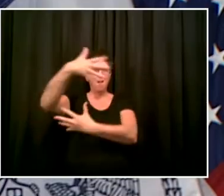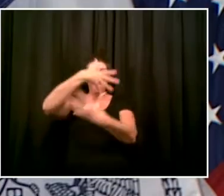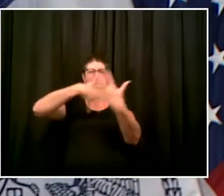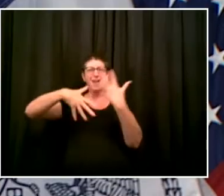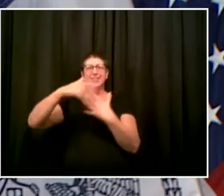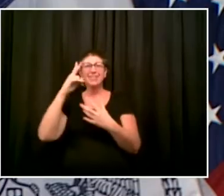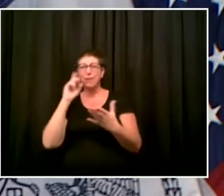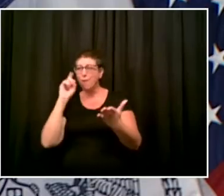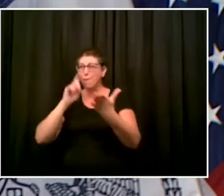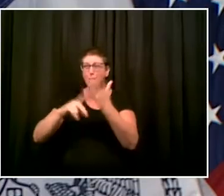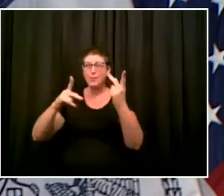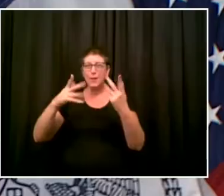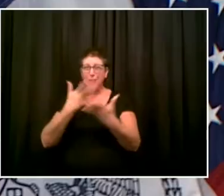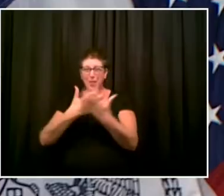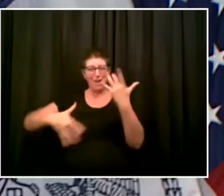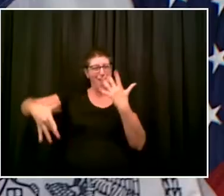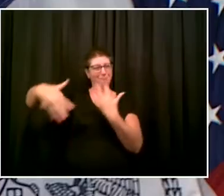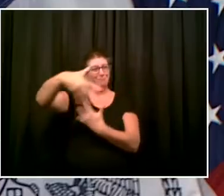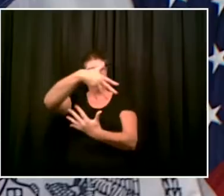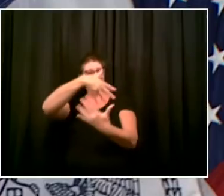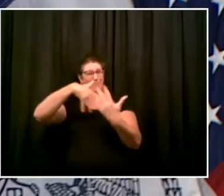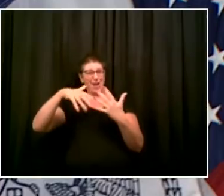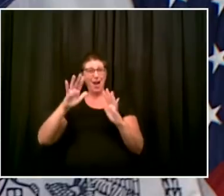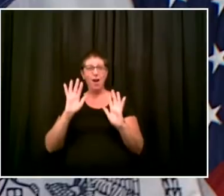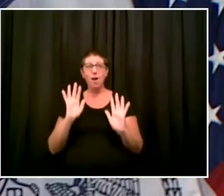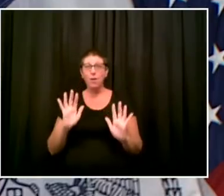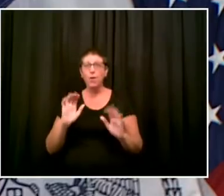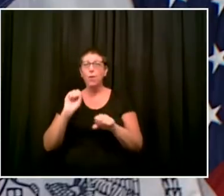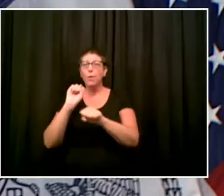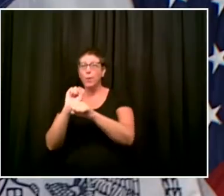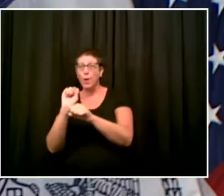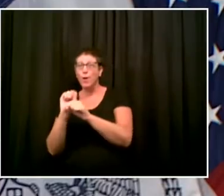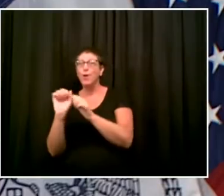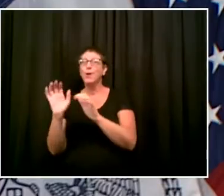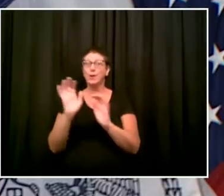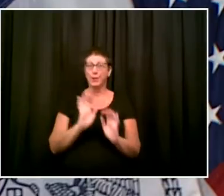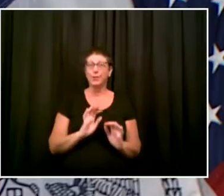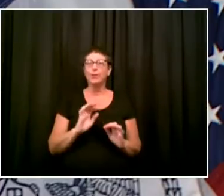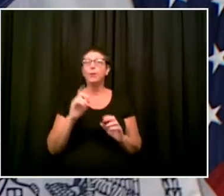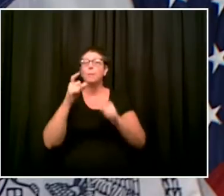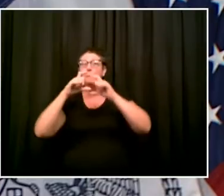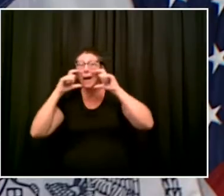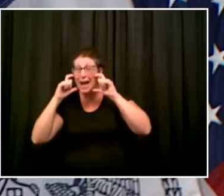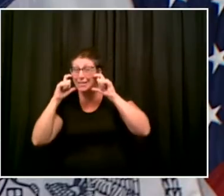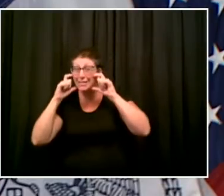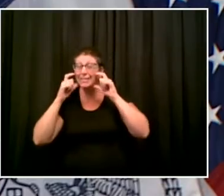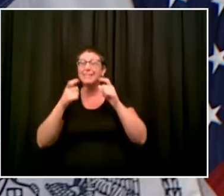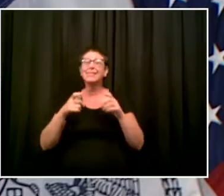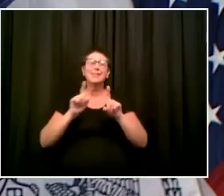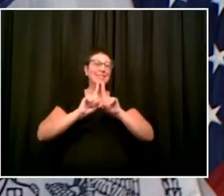NEWS, NEW YORKERS KEEP FIGHTING BACK. YOU CAN SEE IT WITH YOUR OWN EYES. MORE AND MORE HAPPENING IN OUR CITY. UYO N CASEE